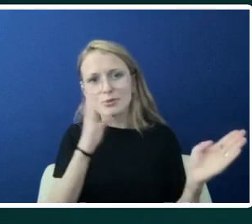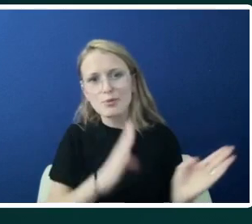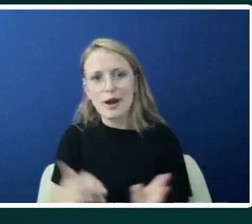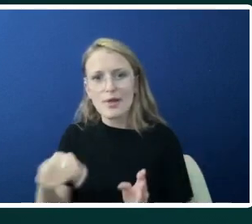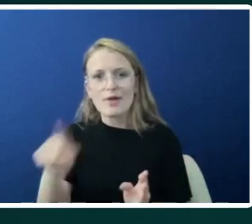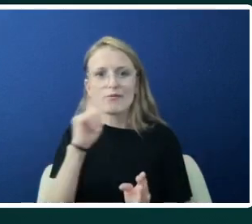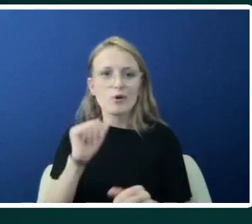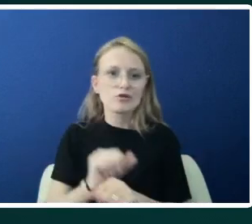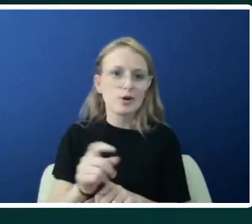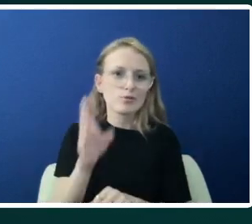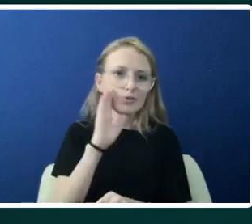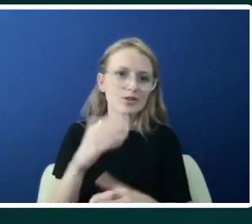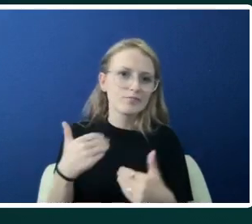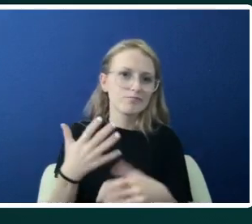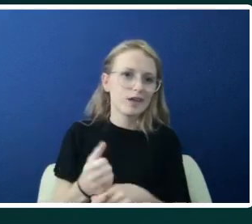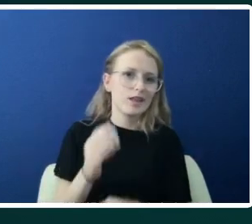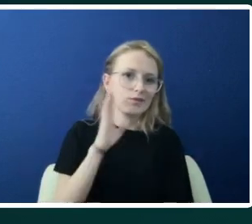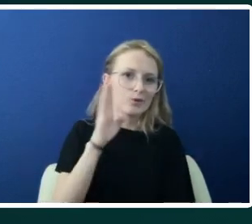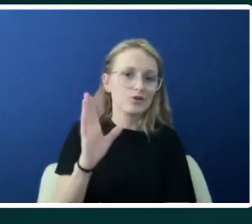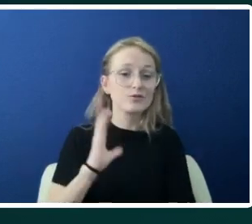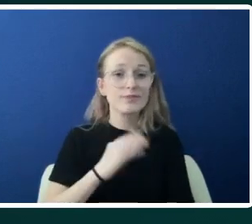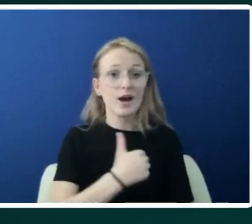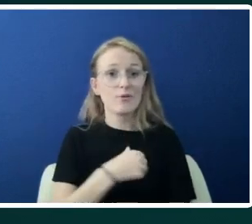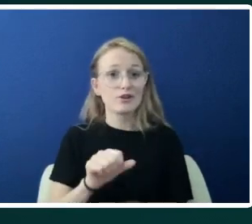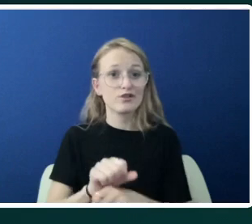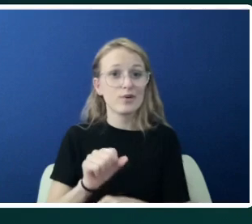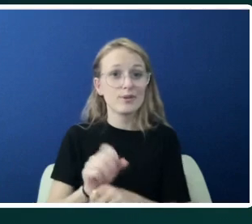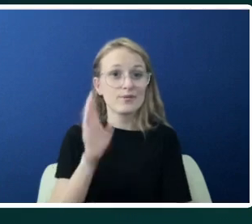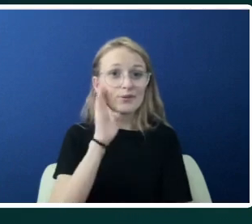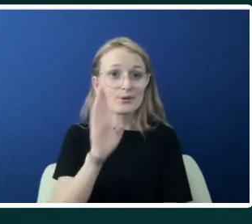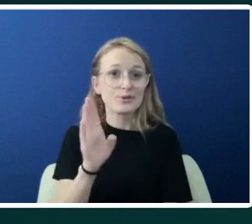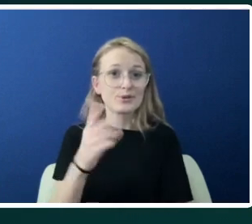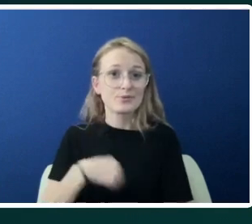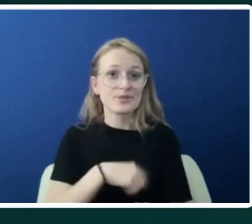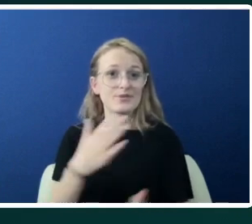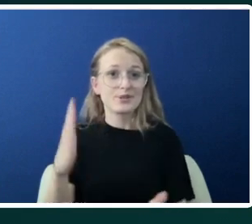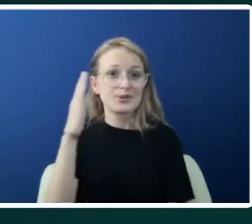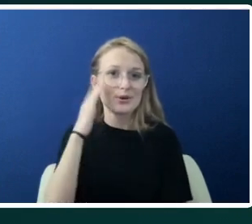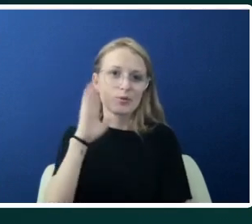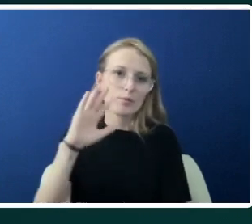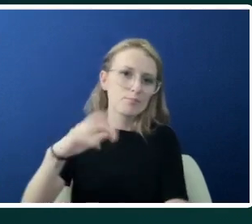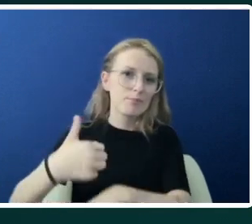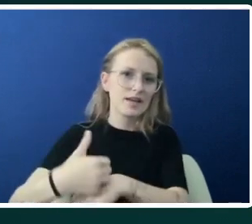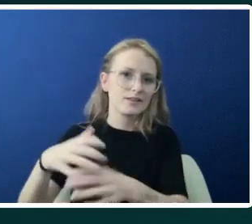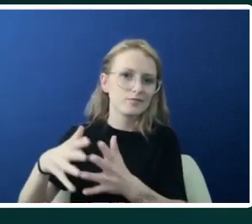the future which are jobs in the future, as we all know, right, are very based on technology.